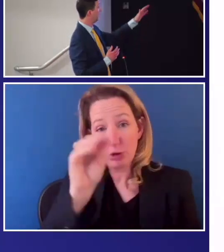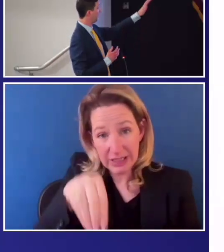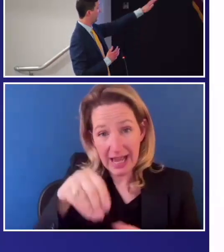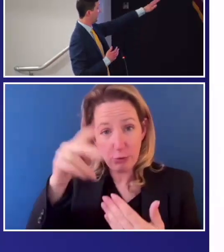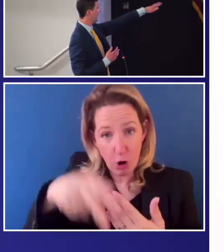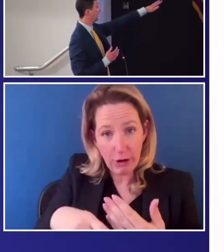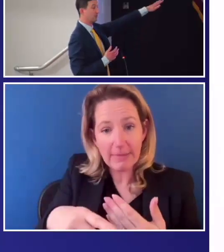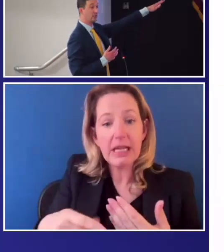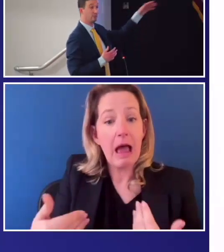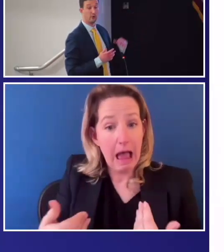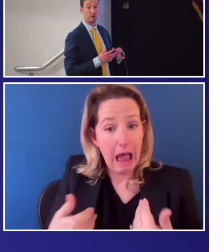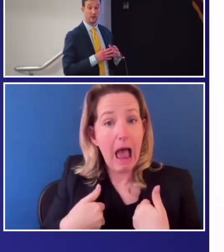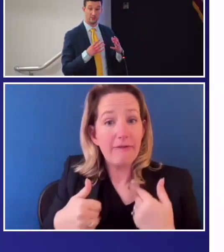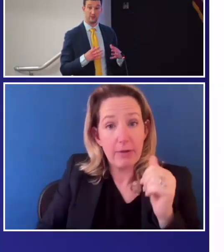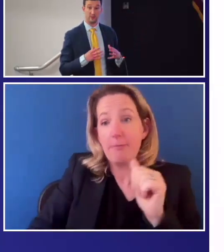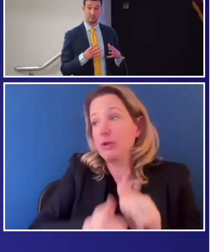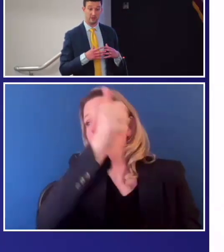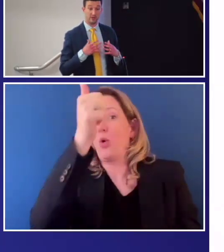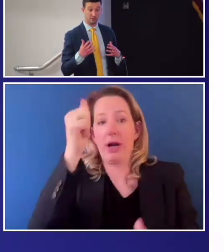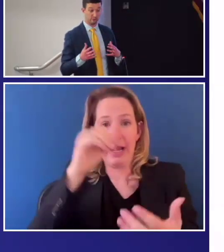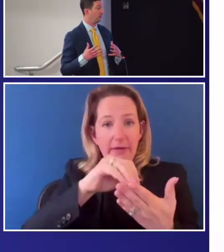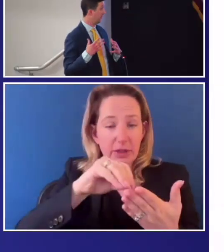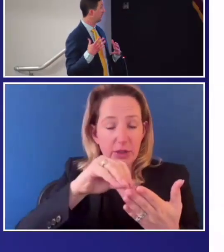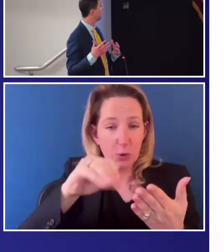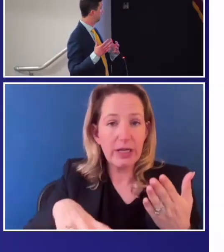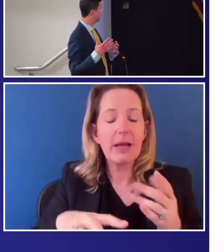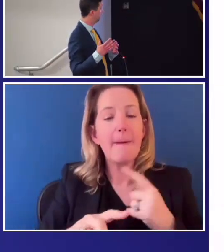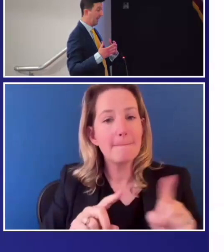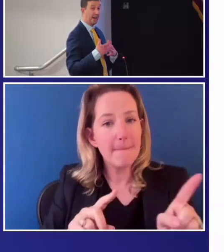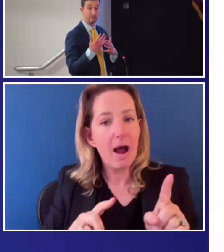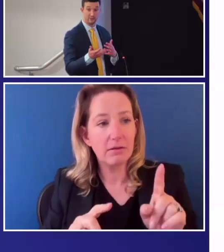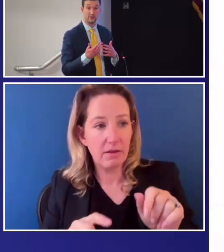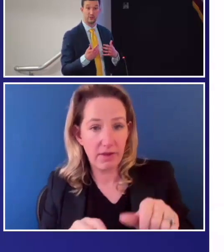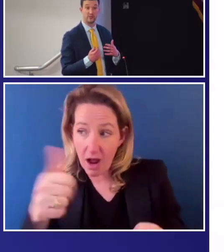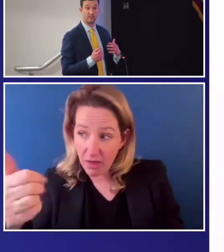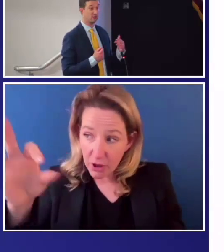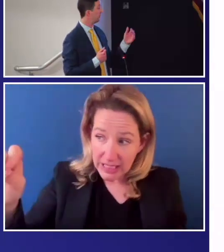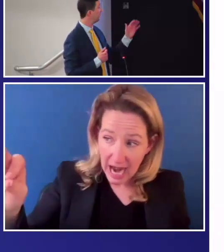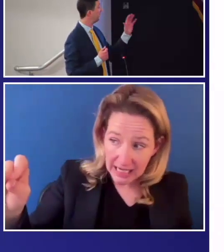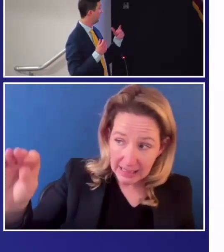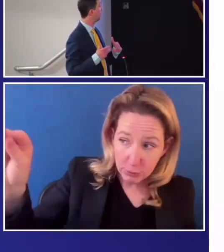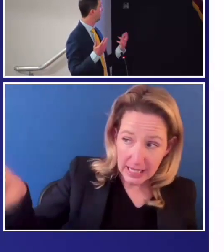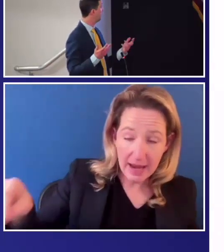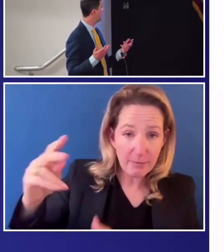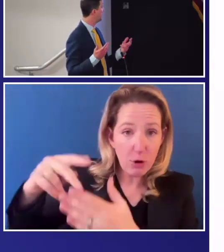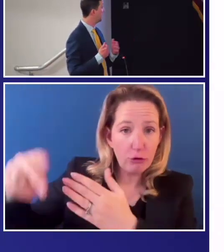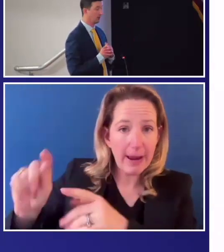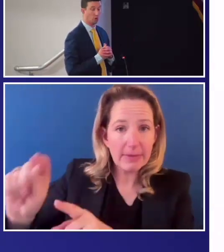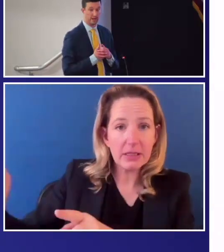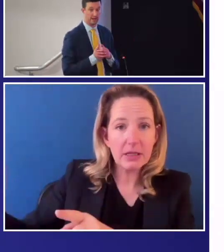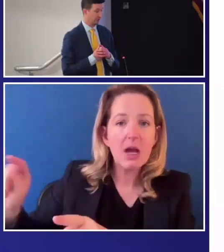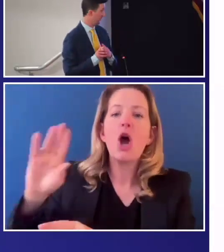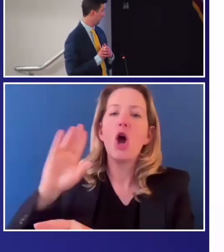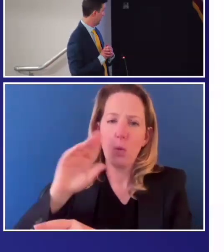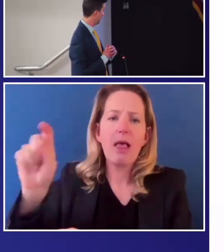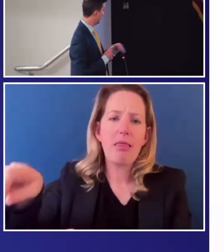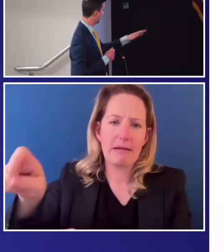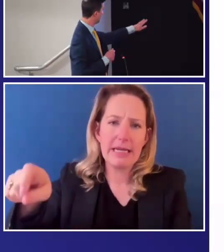But for the 90% of programs that are enrolling the other half of students essentially, there will need to be a cohort aggregation process.